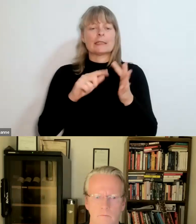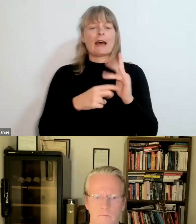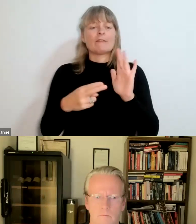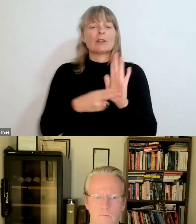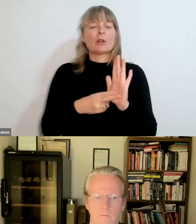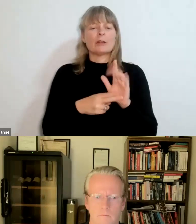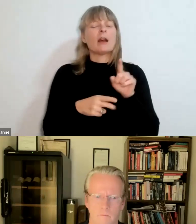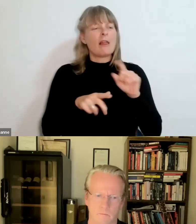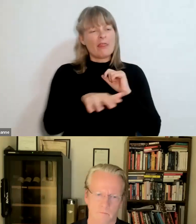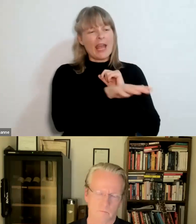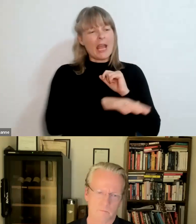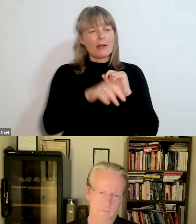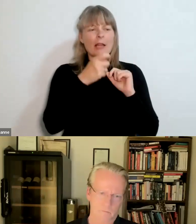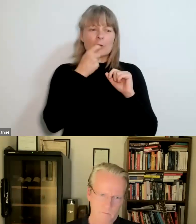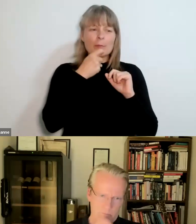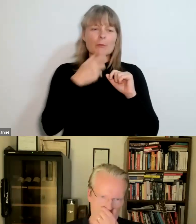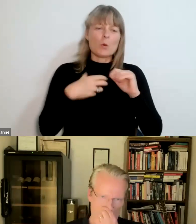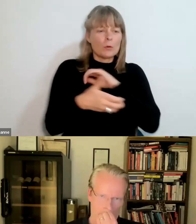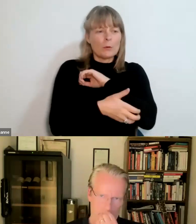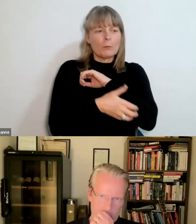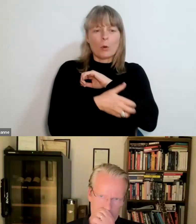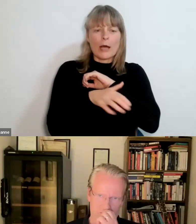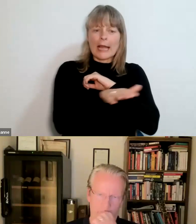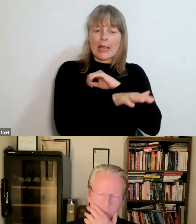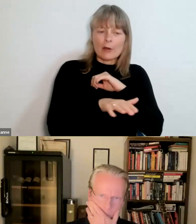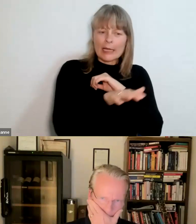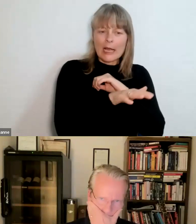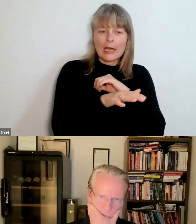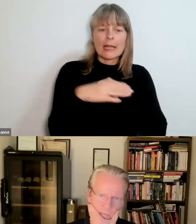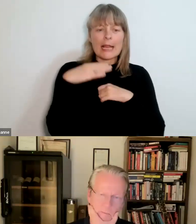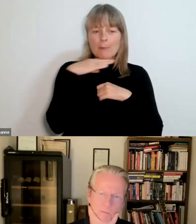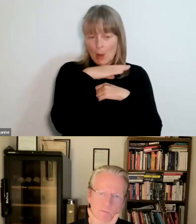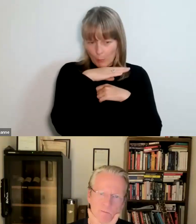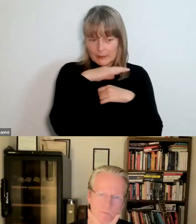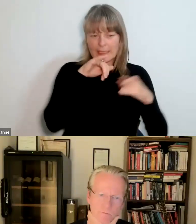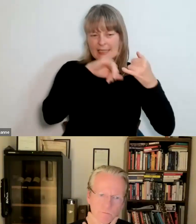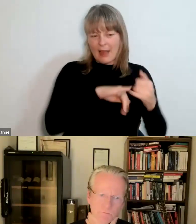quite scalable in its current form is Our Place , which was originally based in downtown